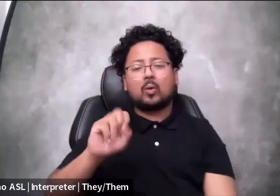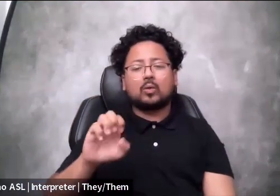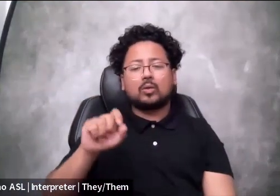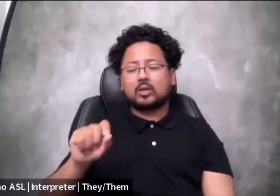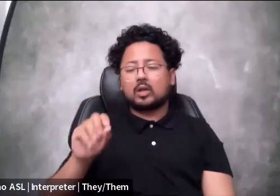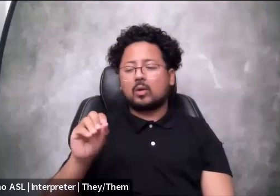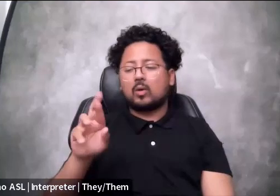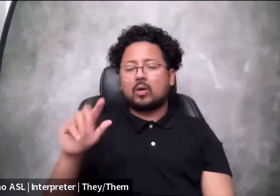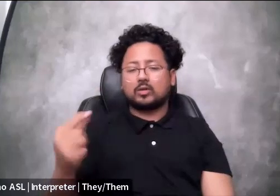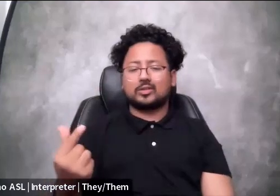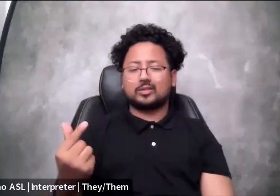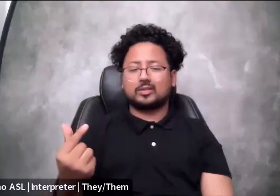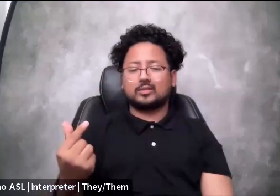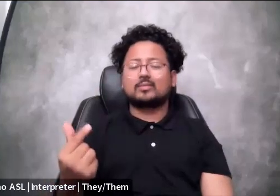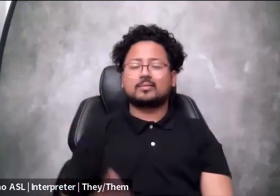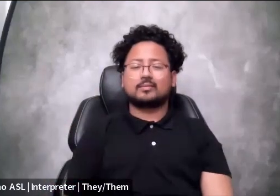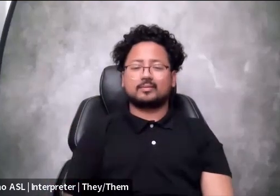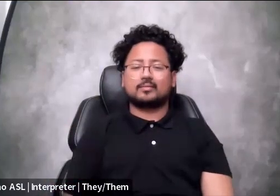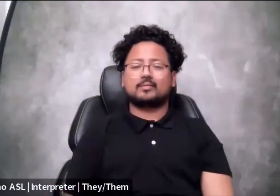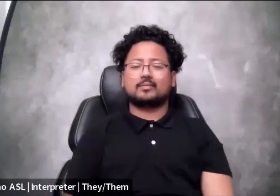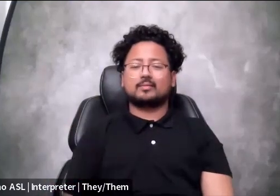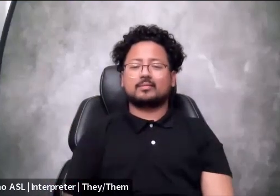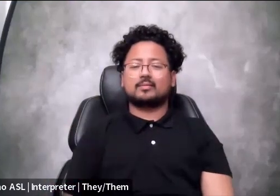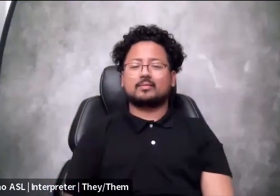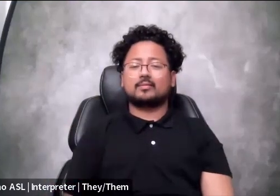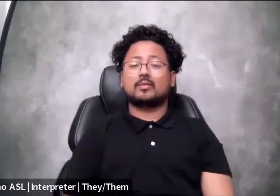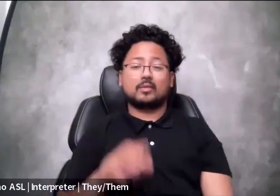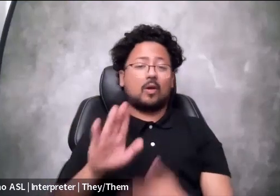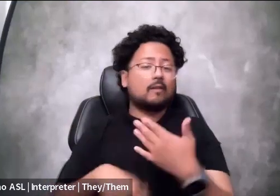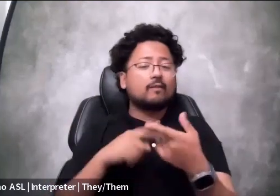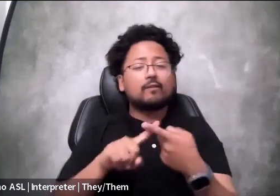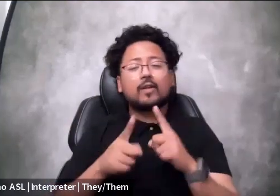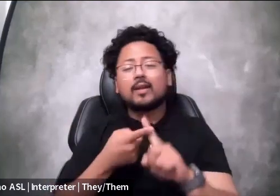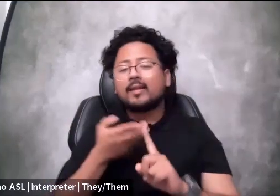N-O-L-O-S-E.org. They are our friends. We support each other's work,